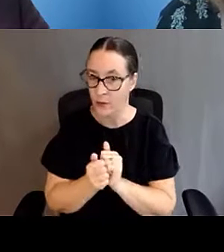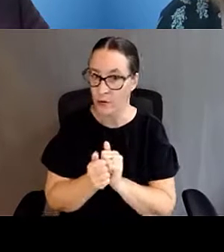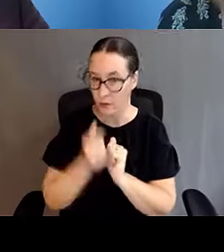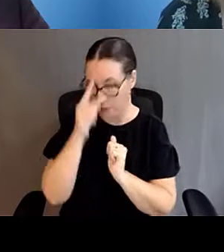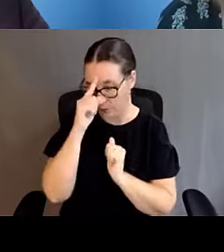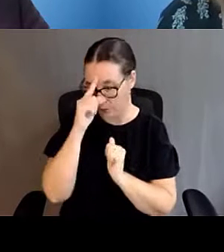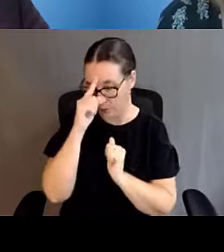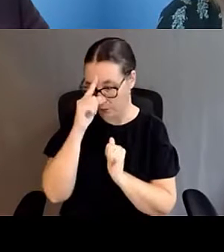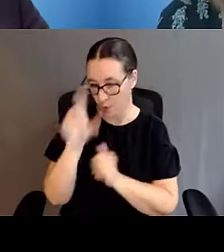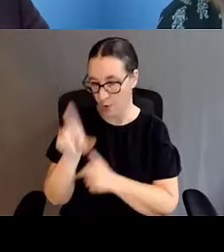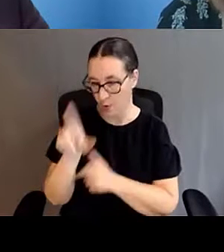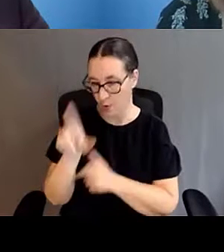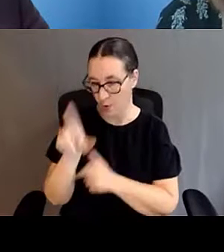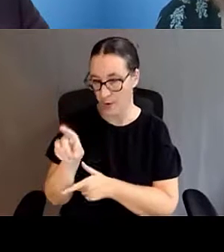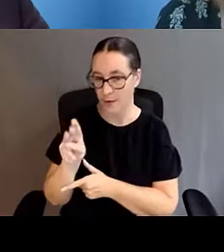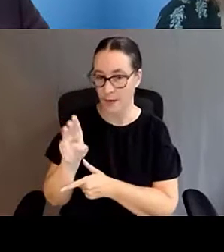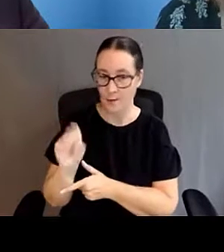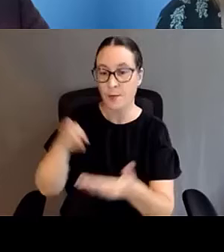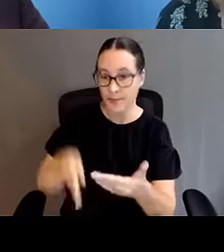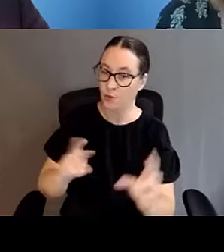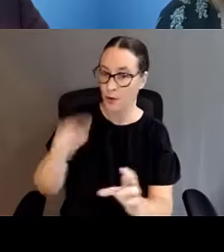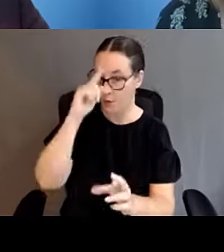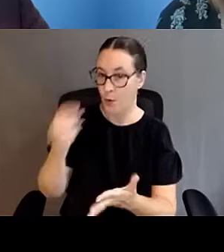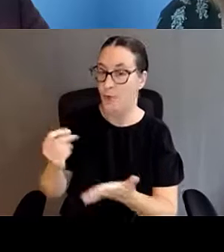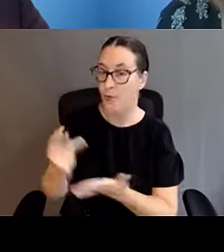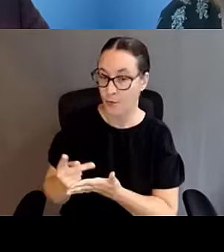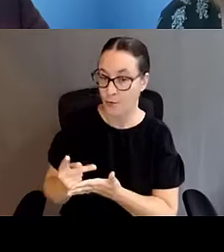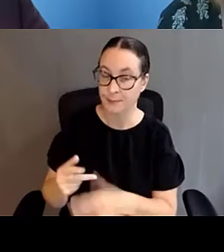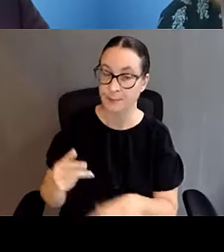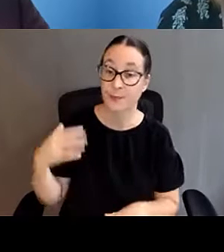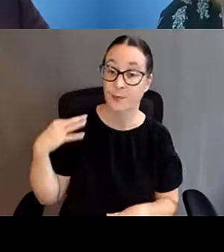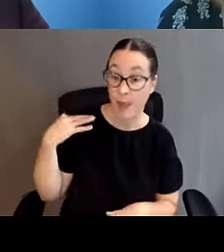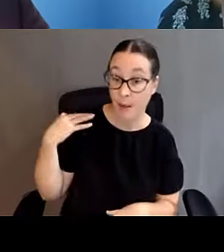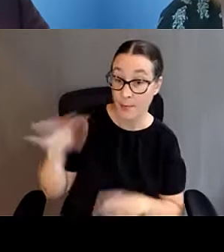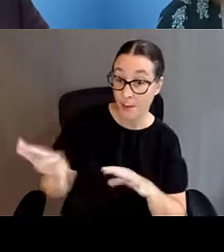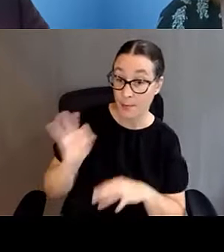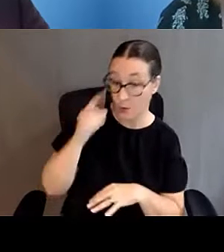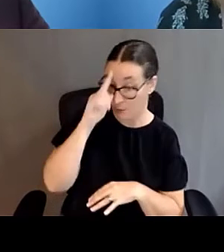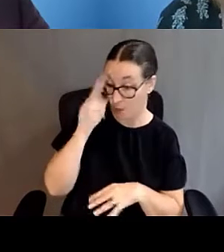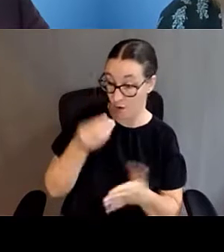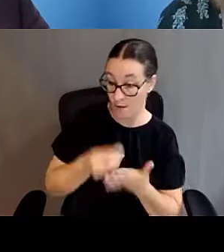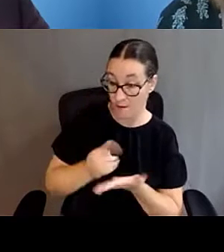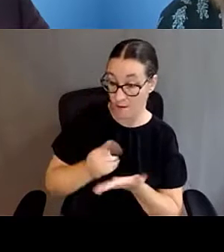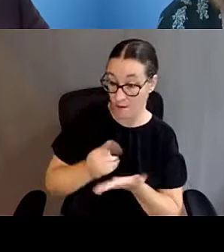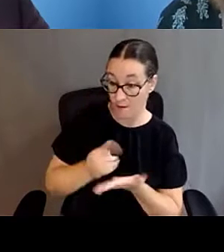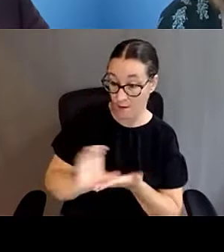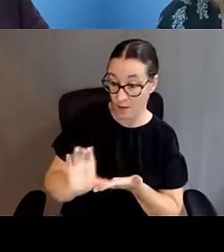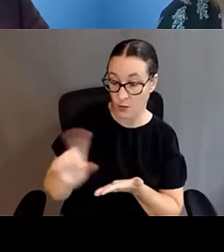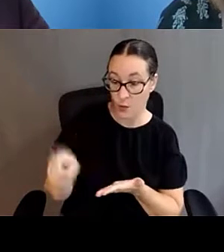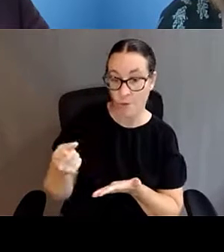so that it can be approved, and applications selected for funding will only be funded when program staff determine